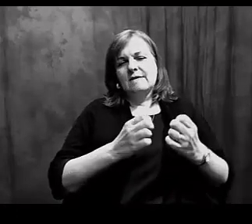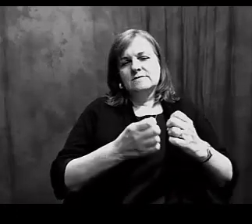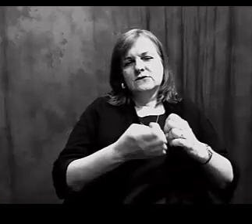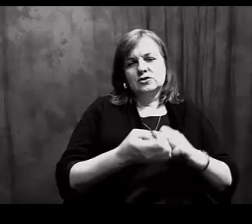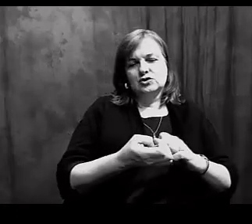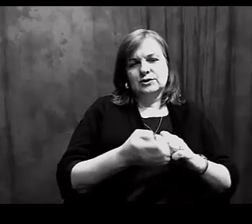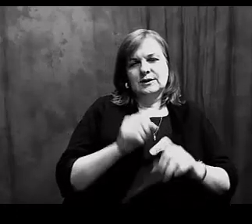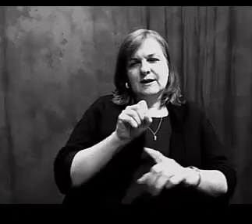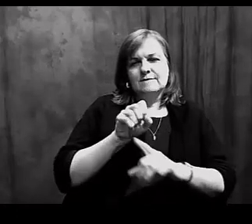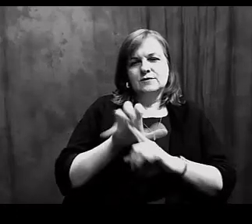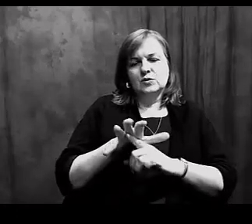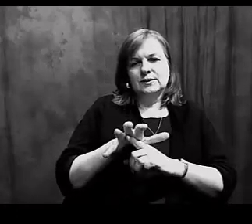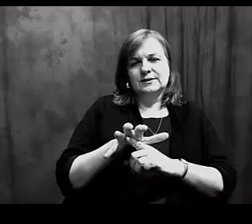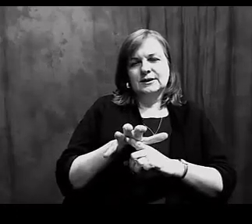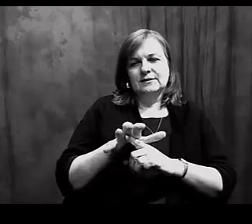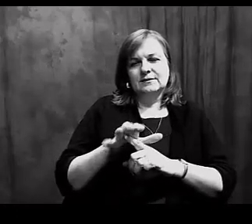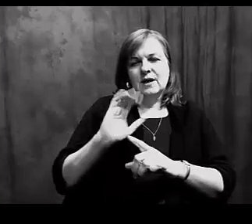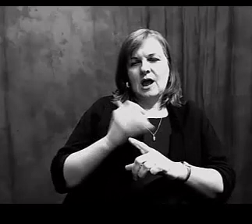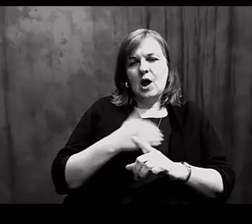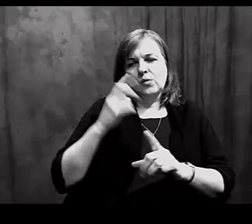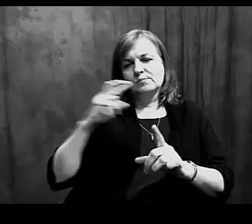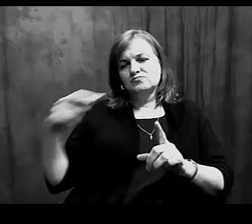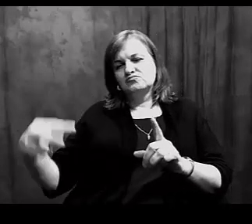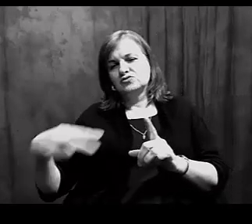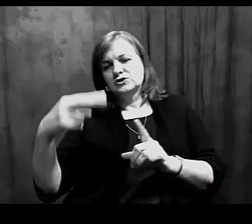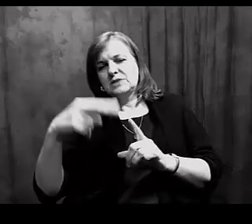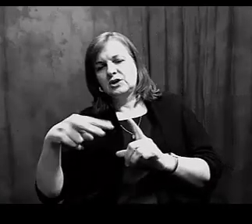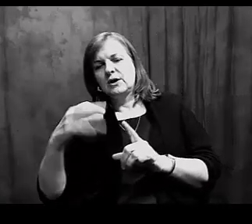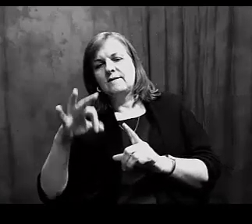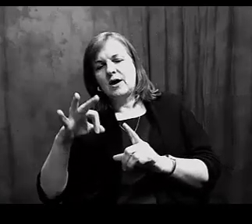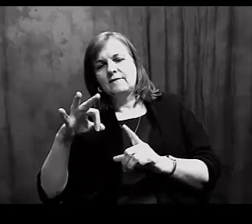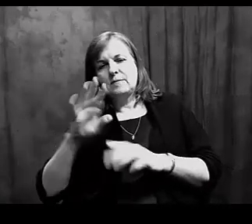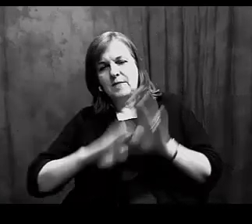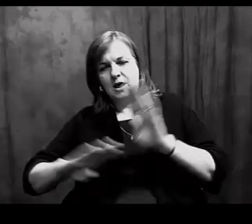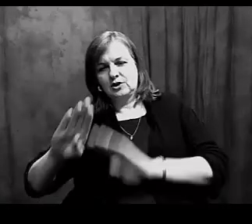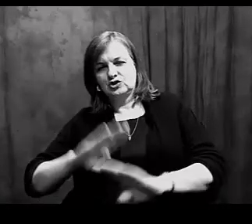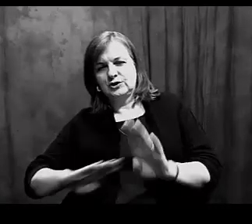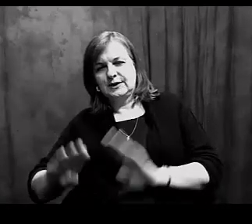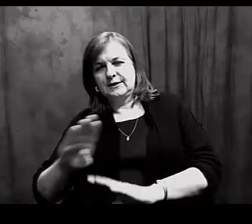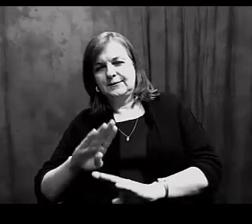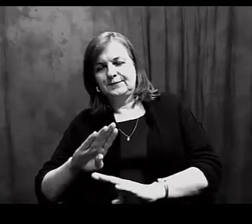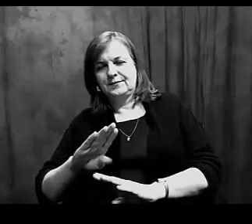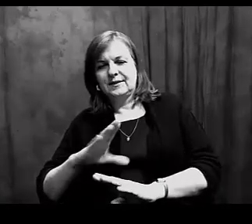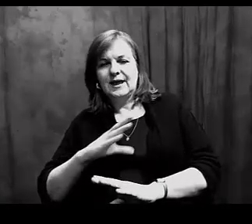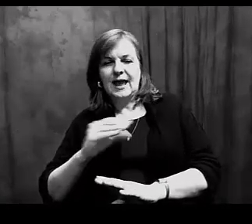altered our perspective on biology overtime and the idea that this theory and hypothesis